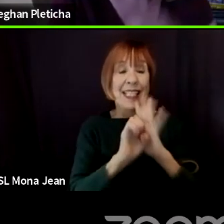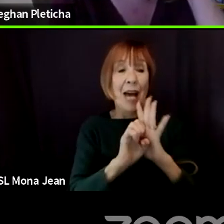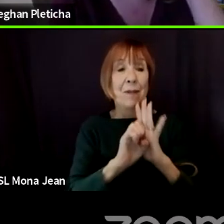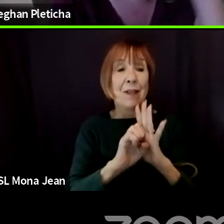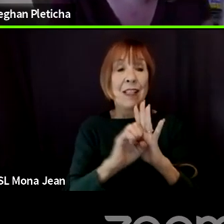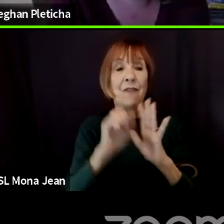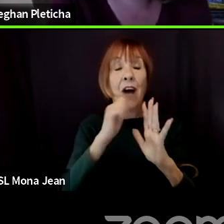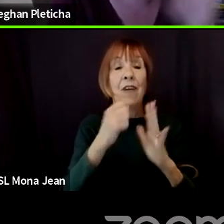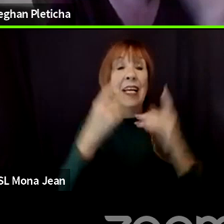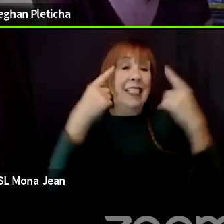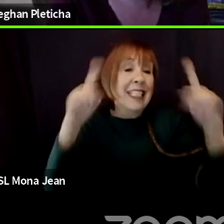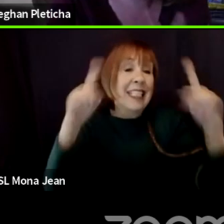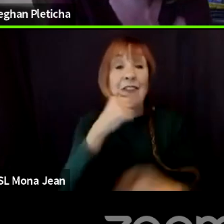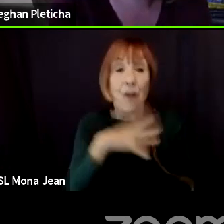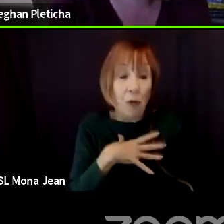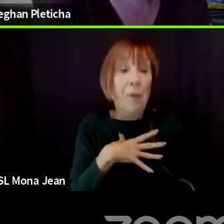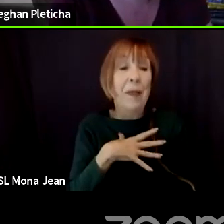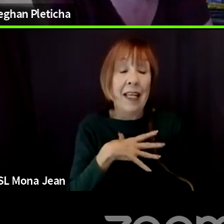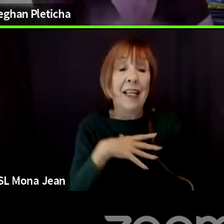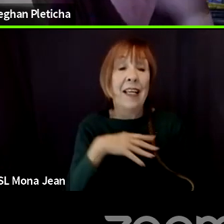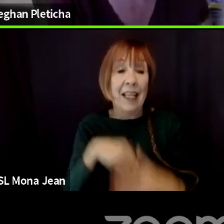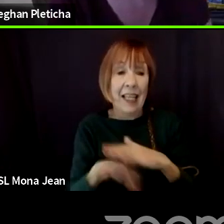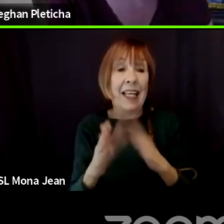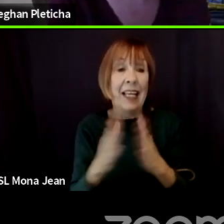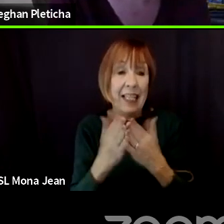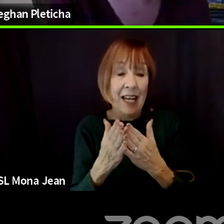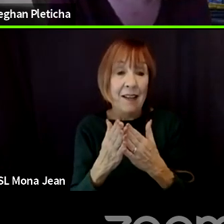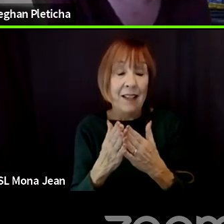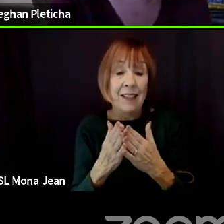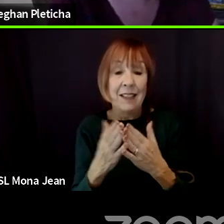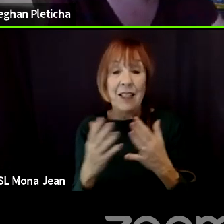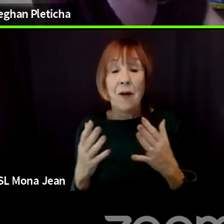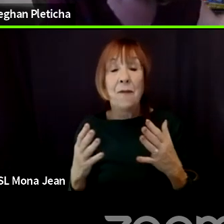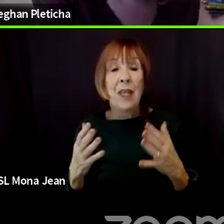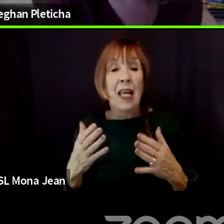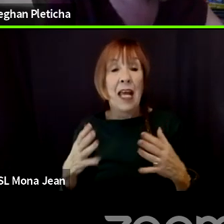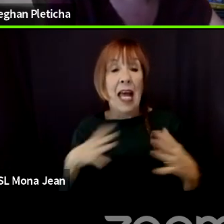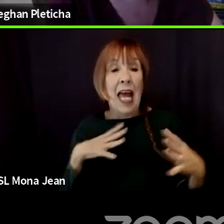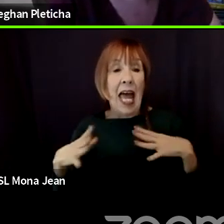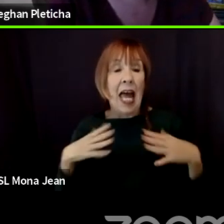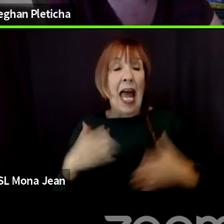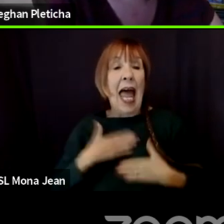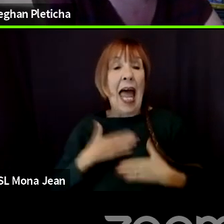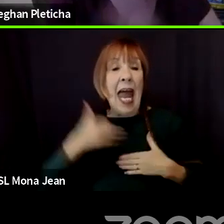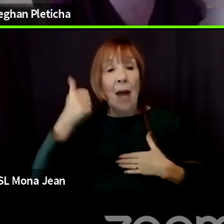and I just find it so "Happier in Hollywood" you're have yes and just the funny parts,